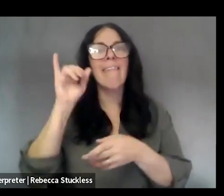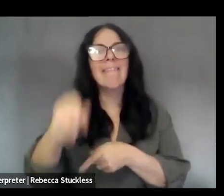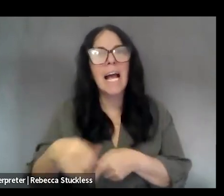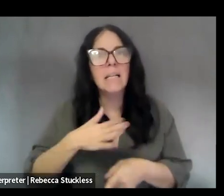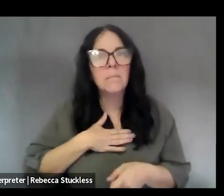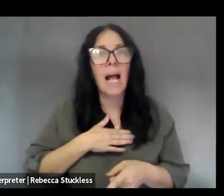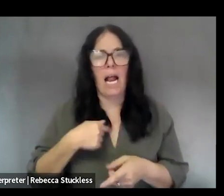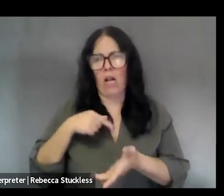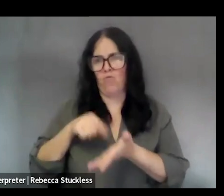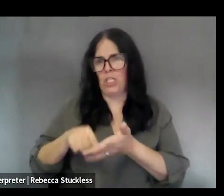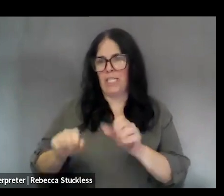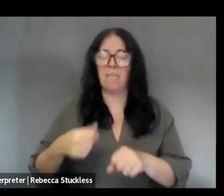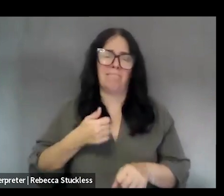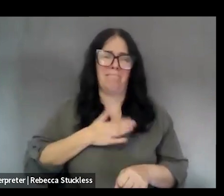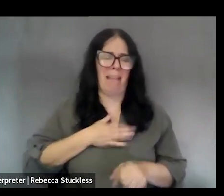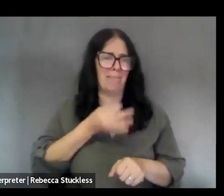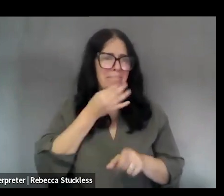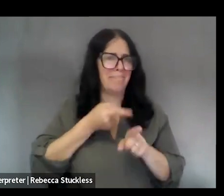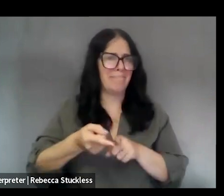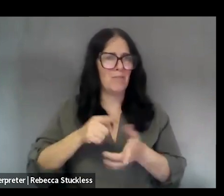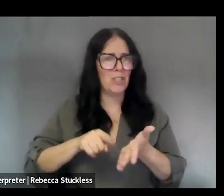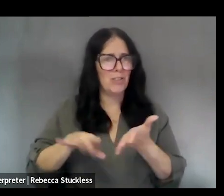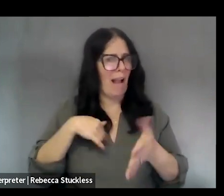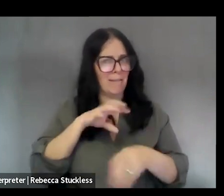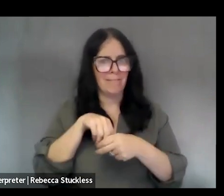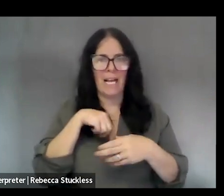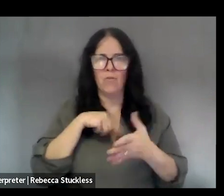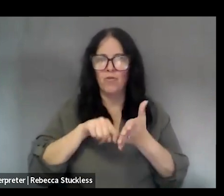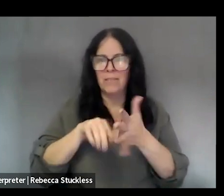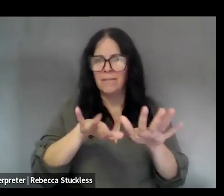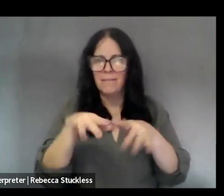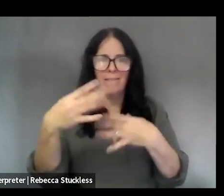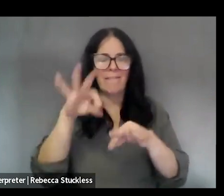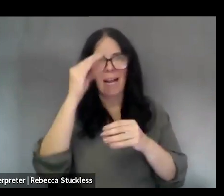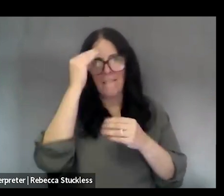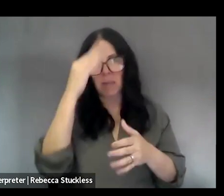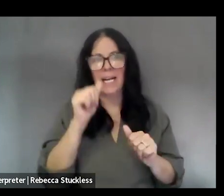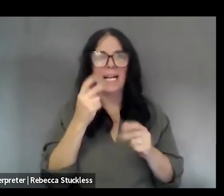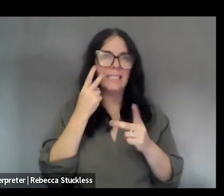researcher, so I do this for everything in my life, right? I can look it up; I can see what supports are